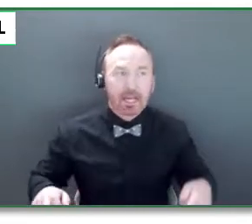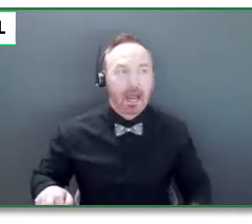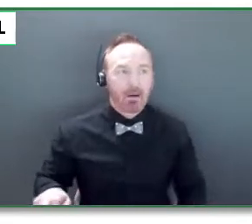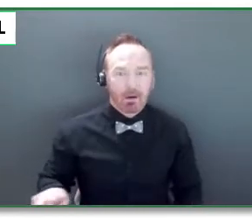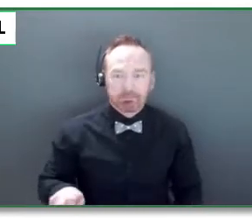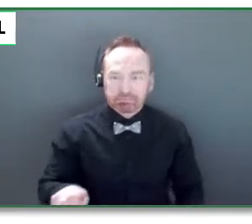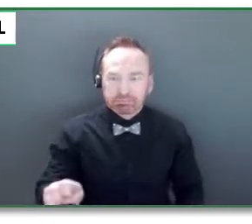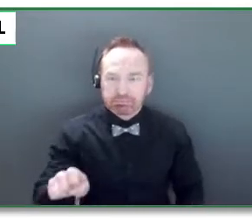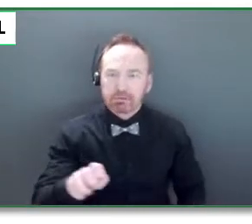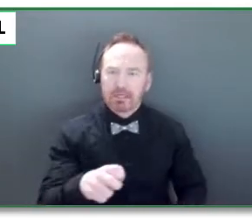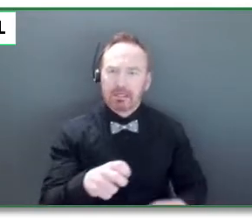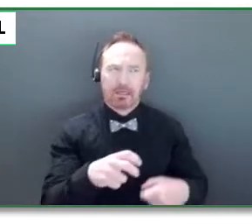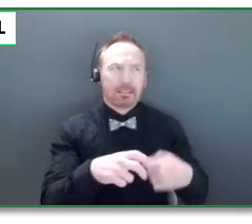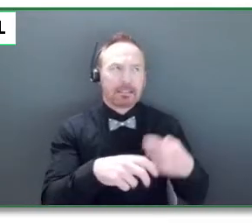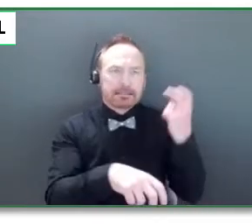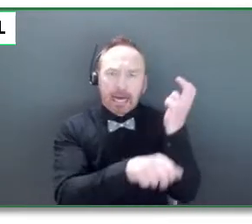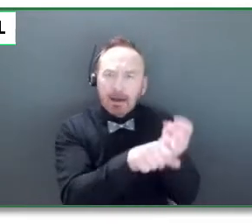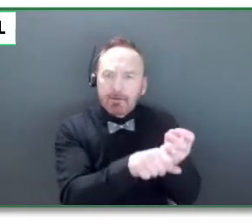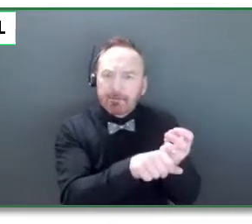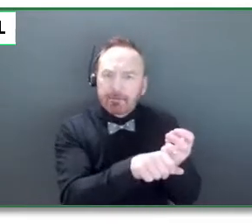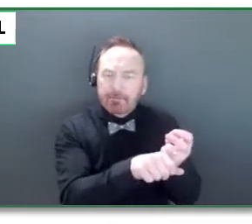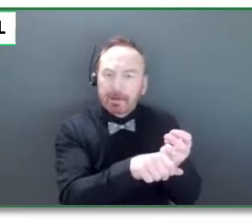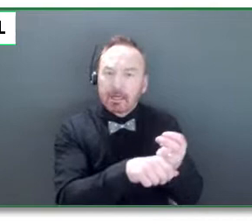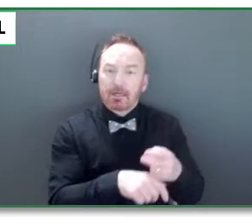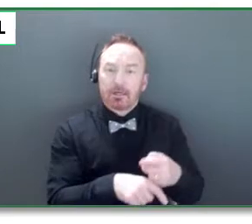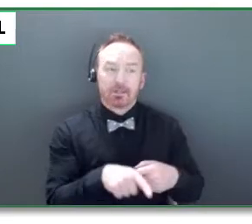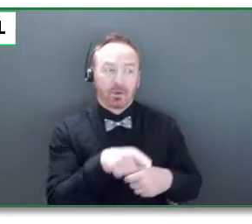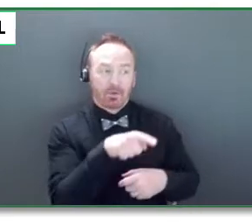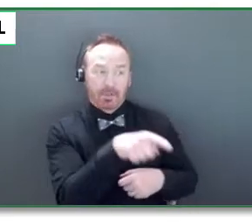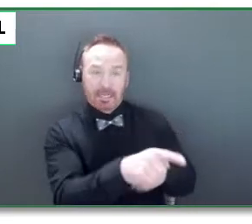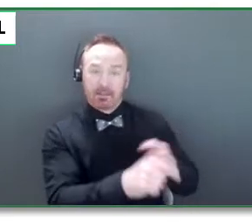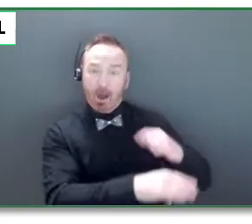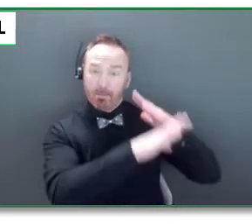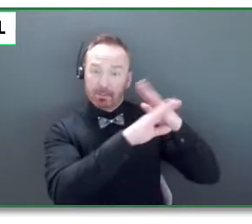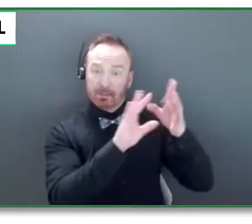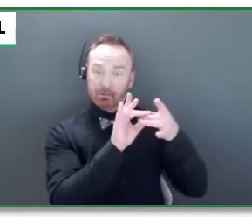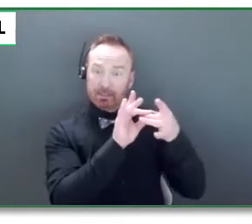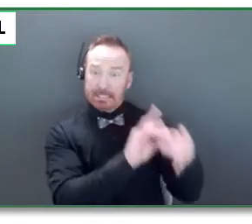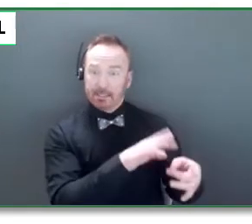coming from the person themselves. Next.